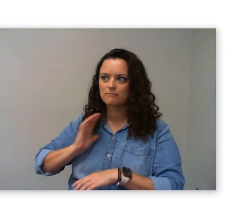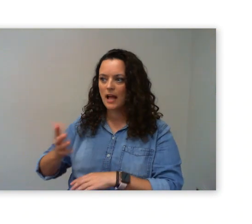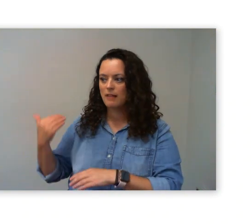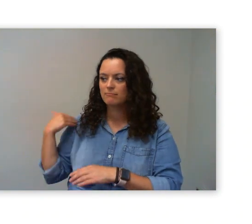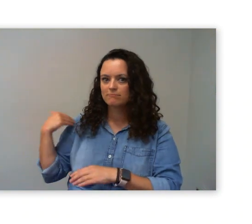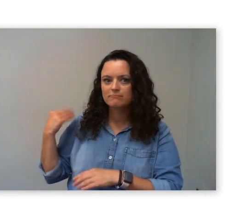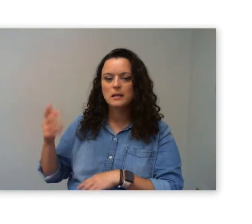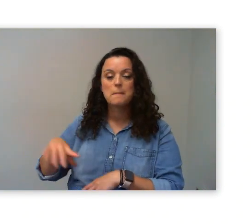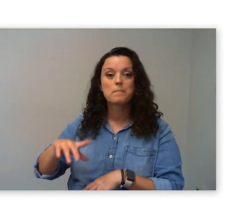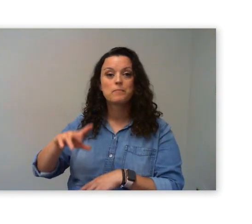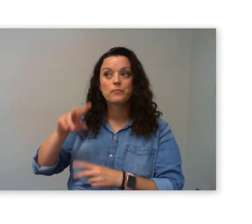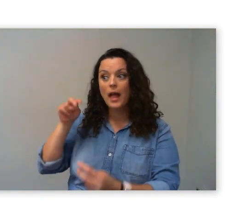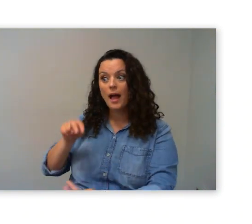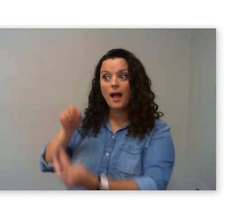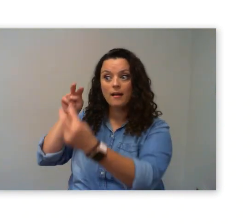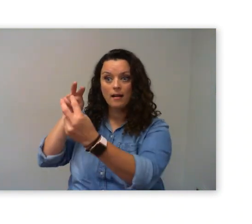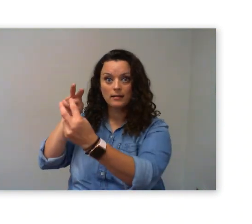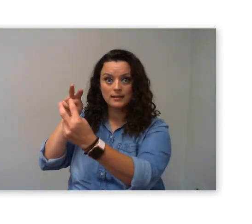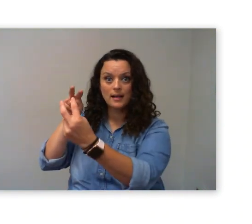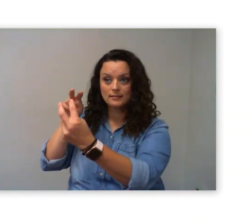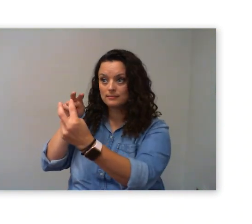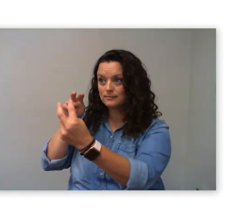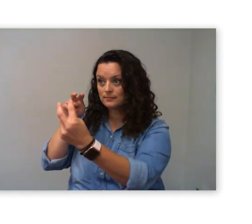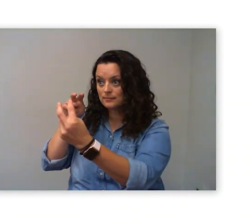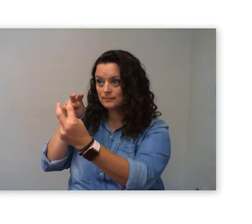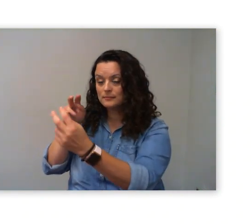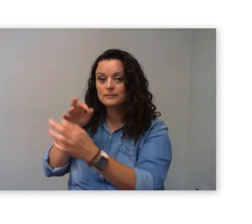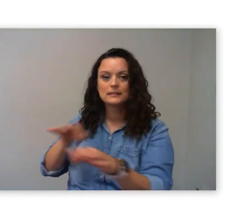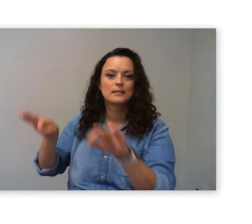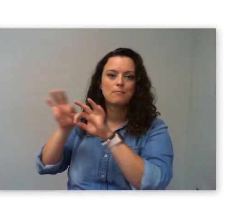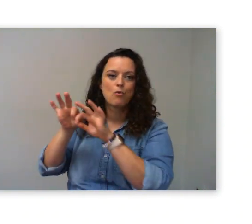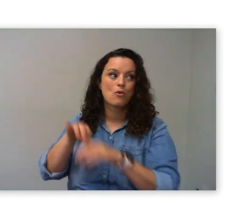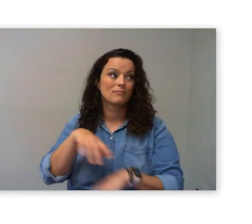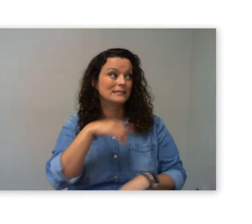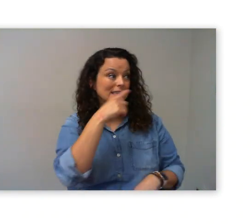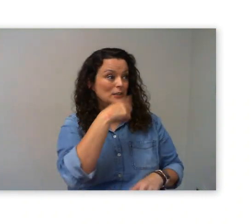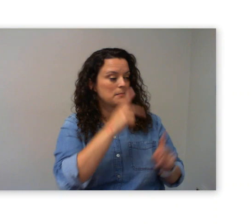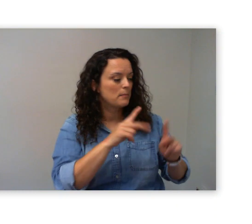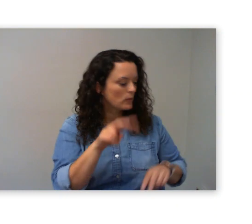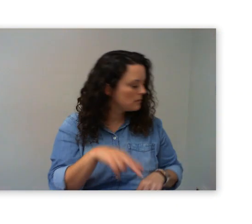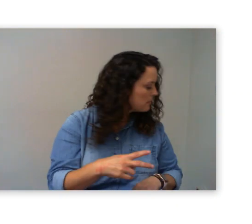important to them where hearing people you can look away and keep talking and it's fine